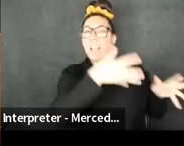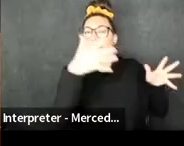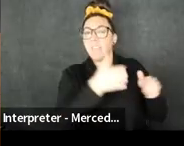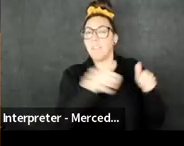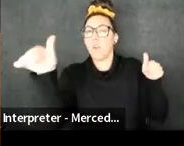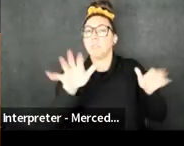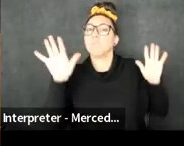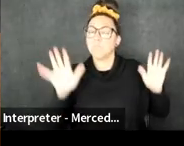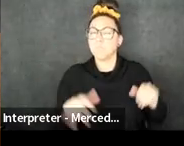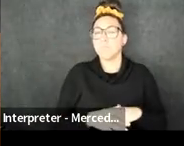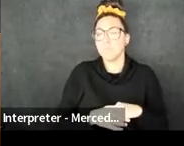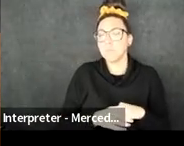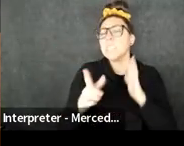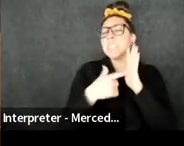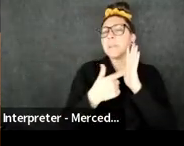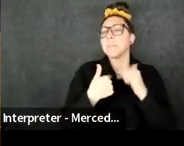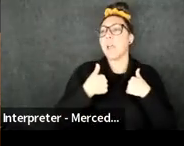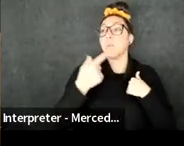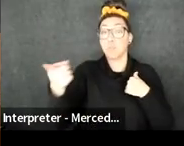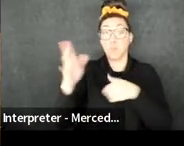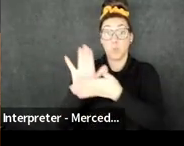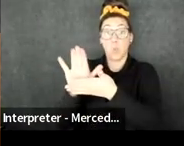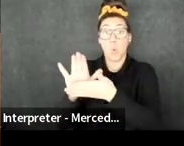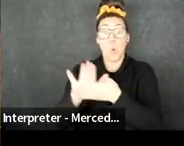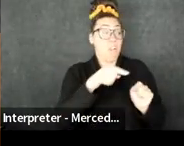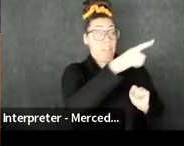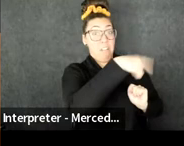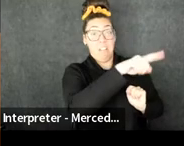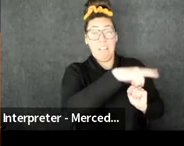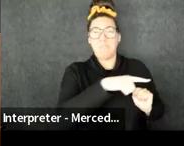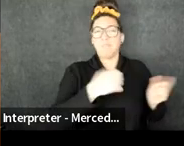to not hang out with all these all these, you know, gang failure people also get away from